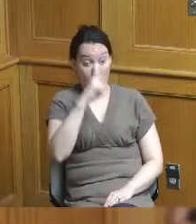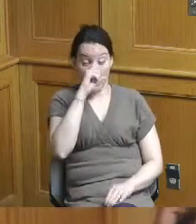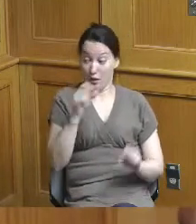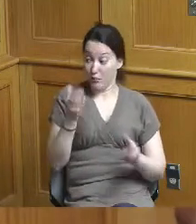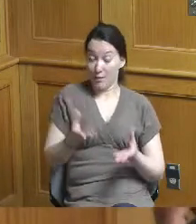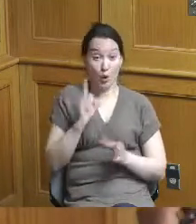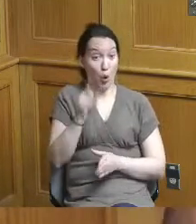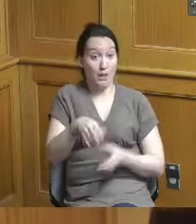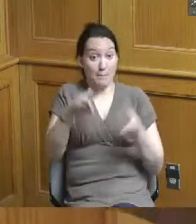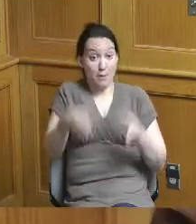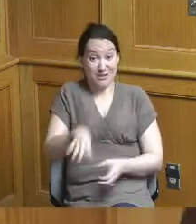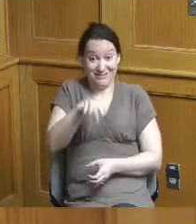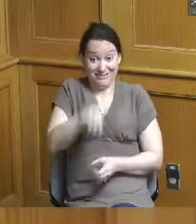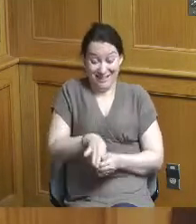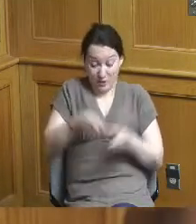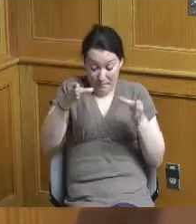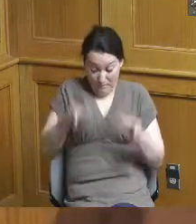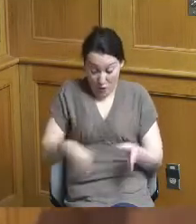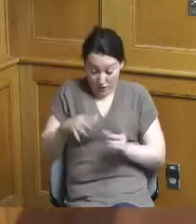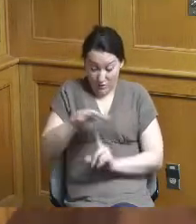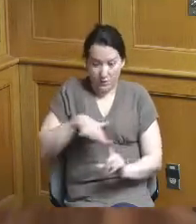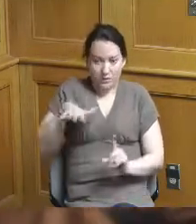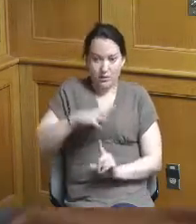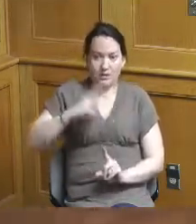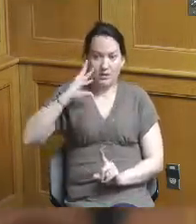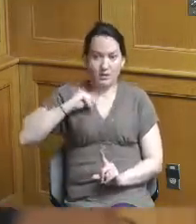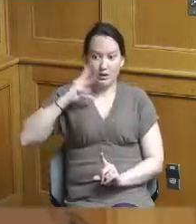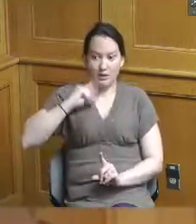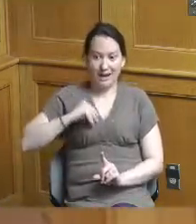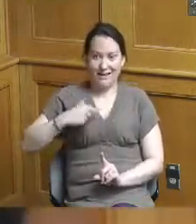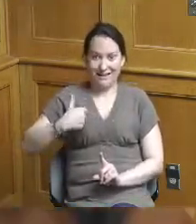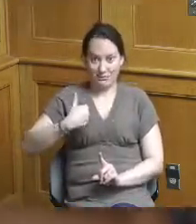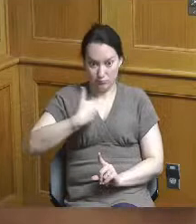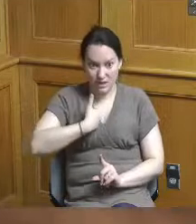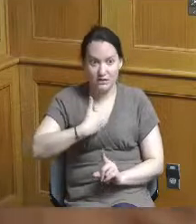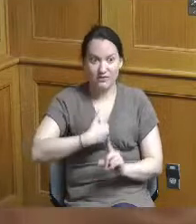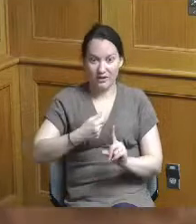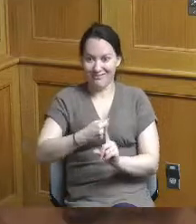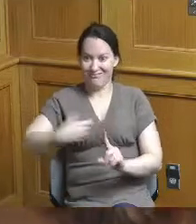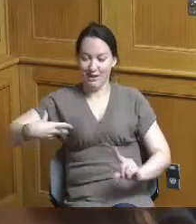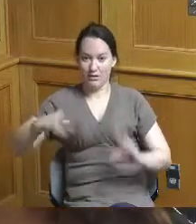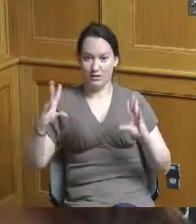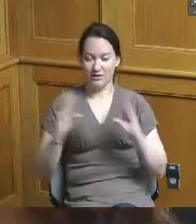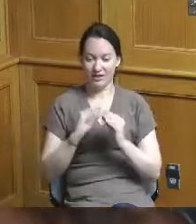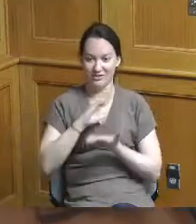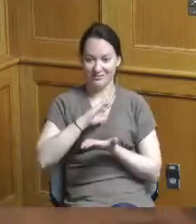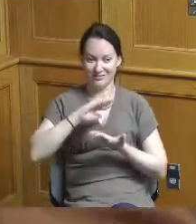elected official around that has ever expanded a Convention Center in downtown CincinnatIf